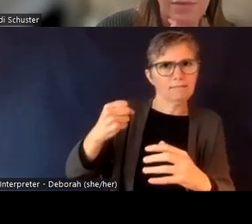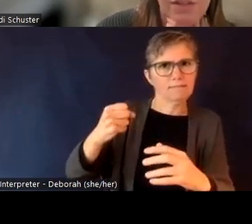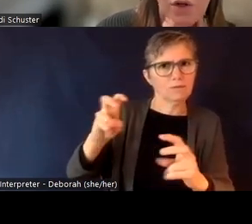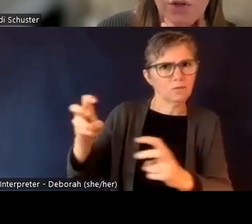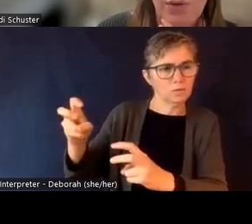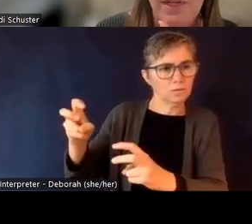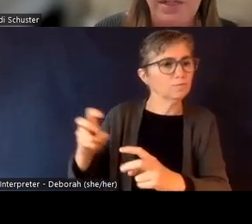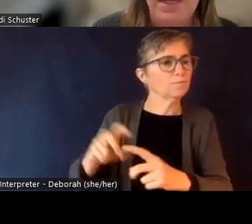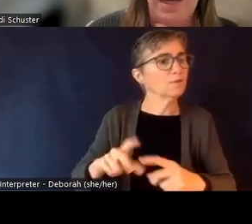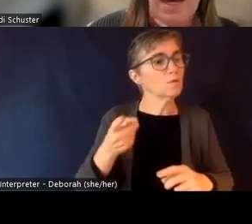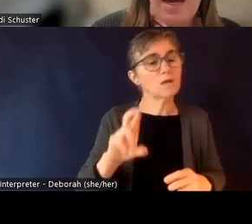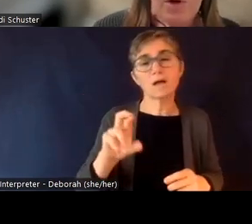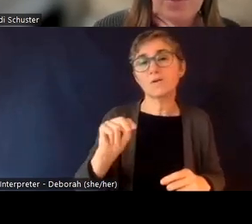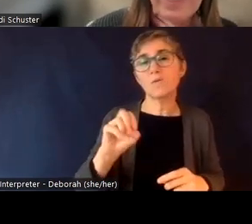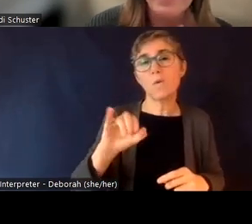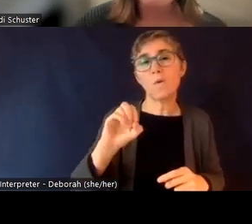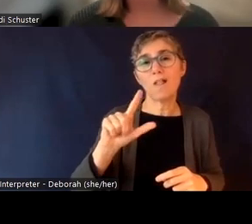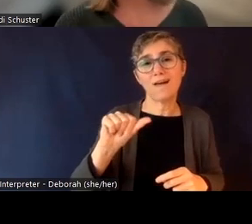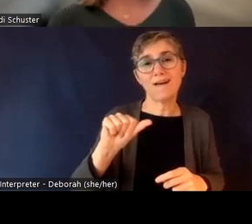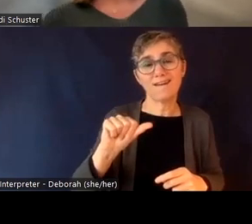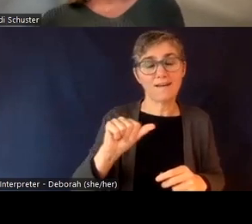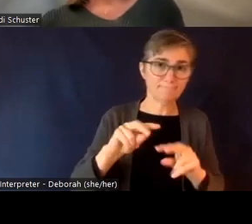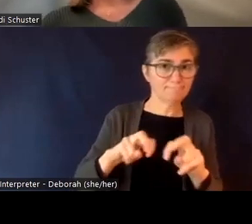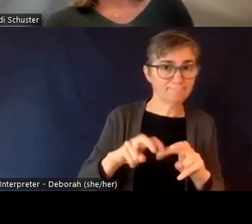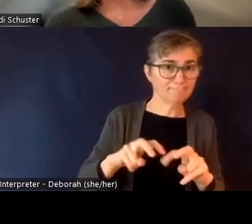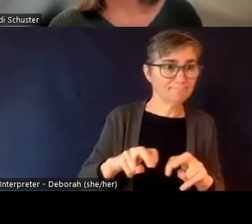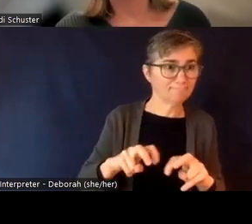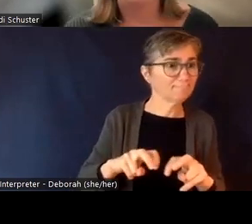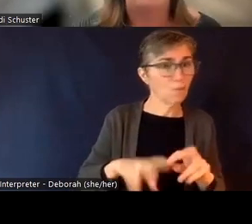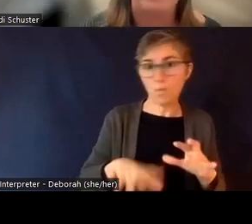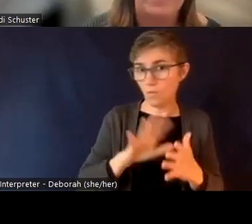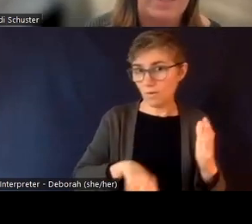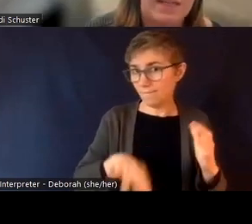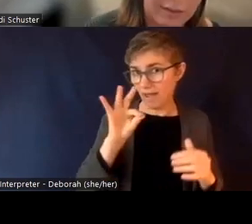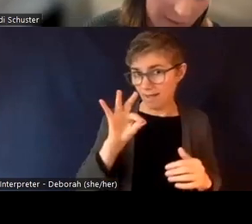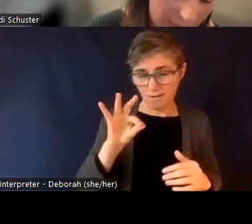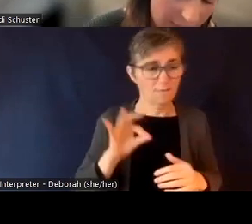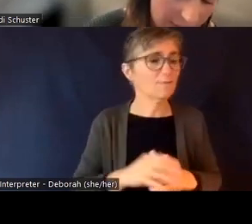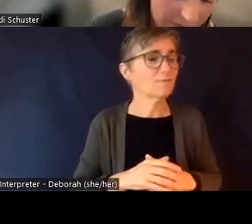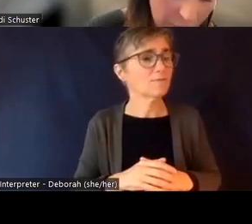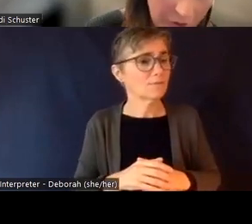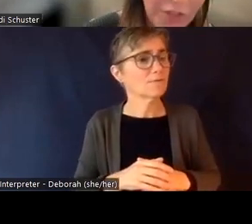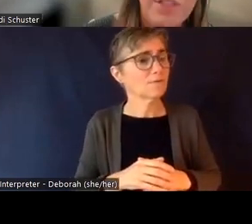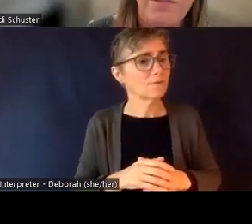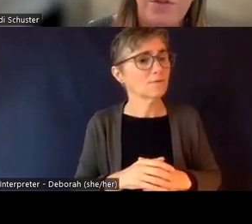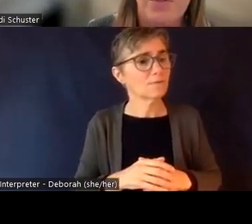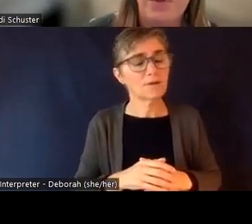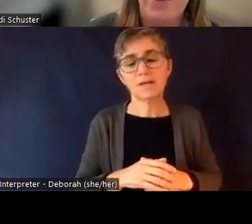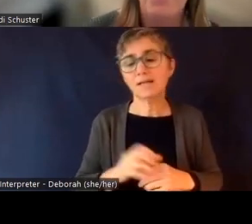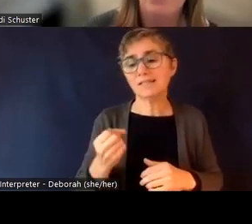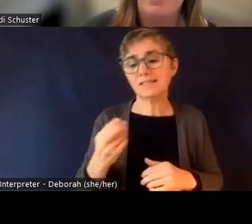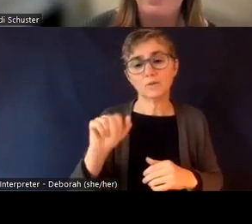of these ongoing analyzes is that sexual and gender diverse youth are more likely